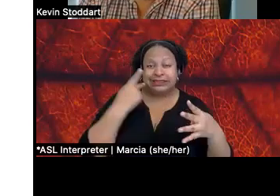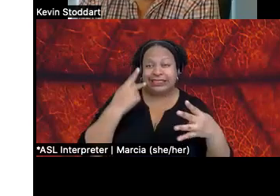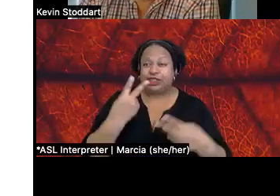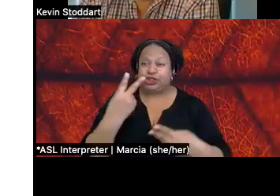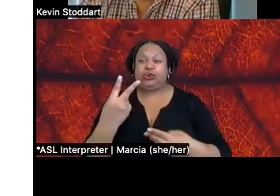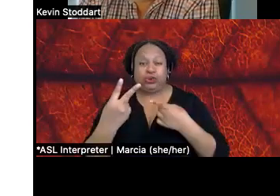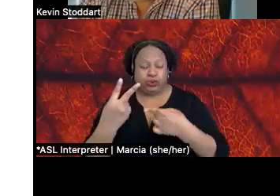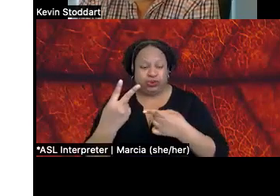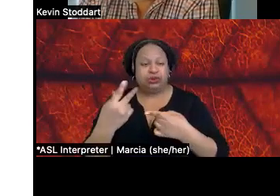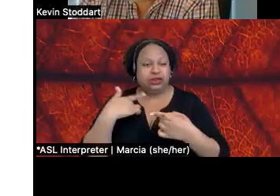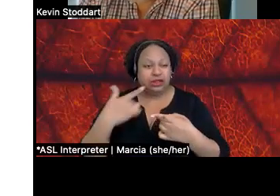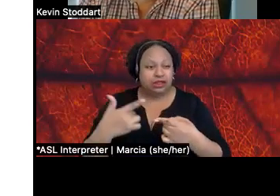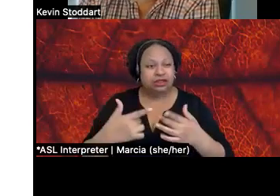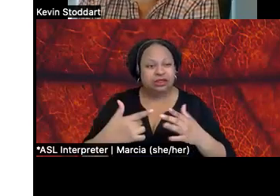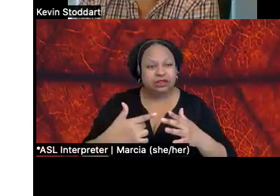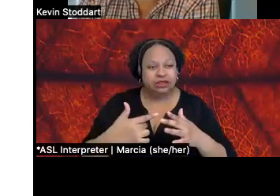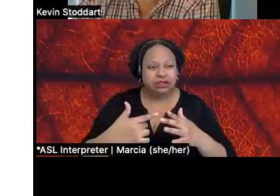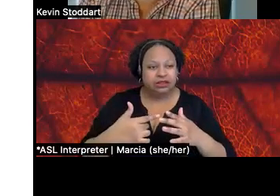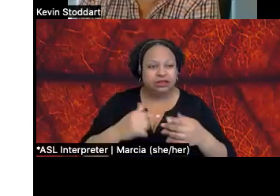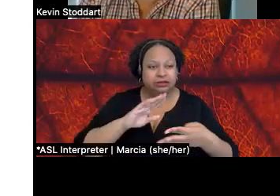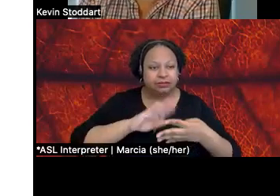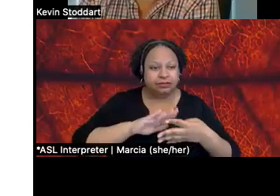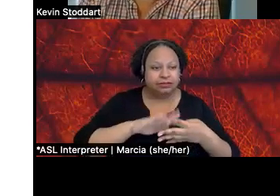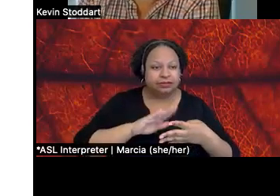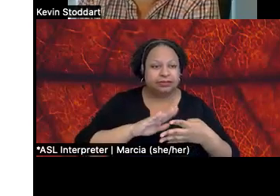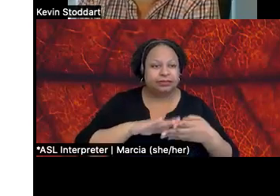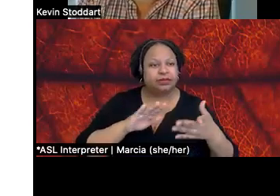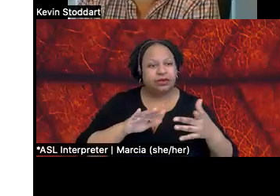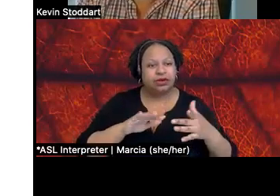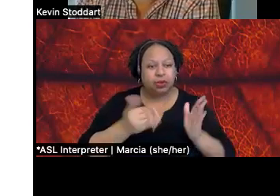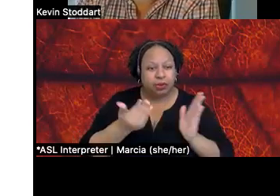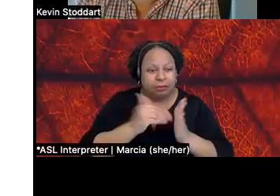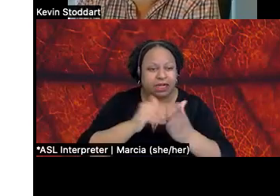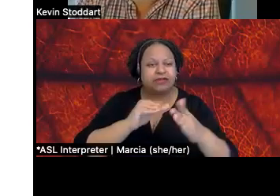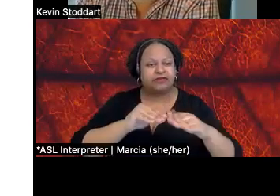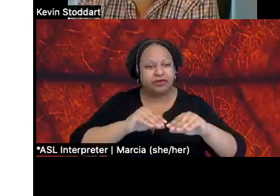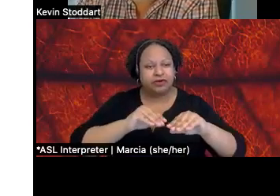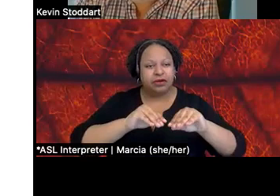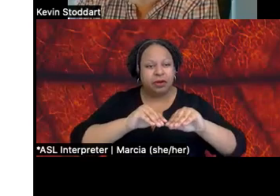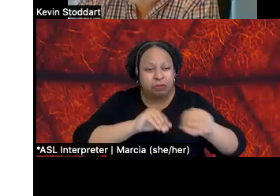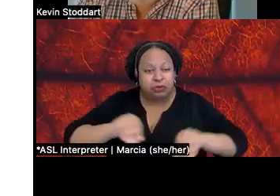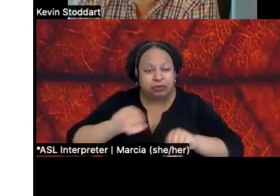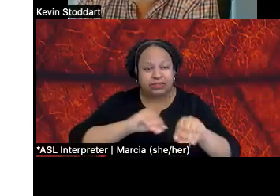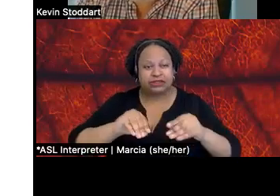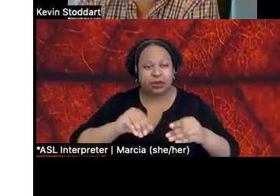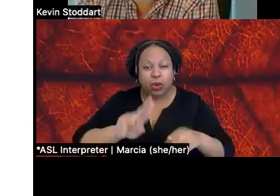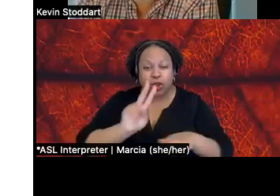use of objects, and particularly for the group that we're talking about, repetitive speech.